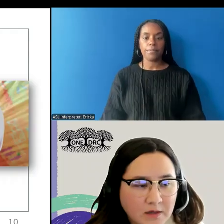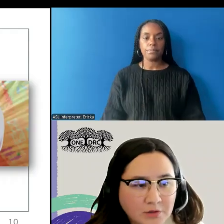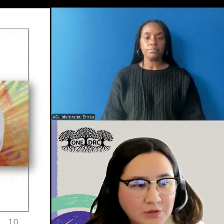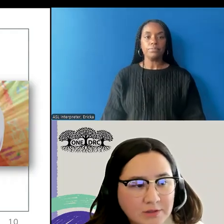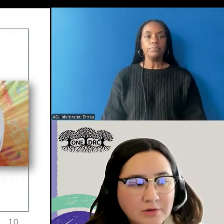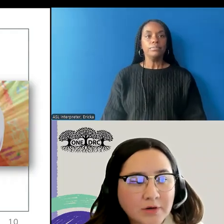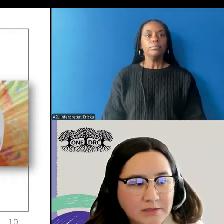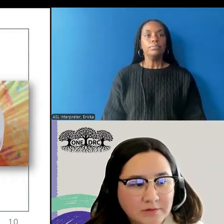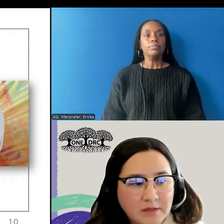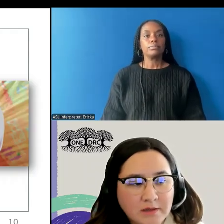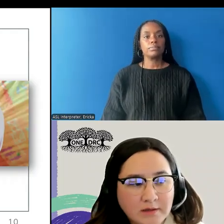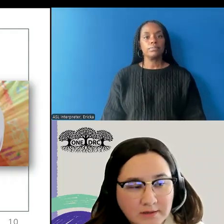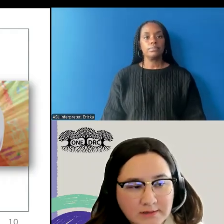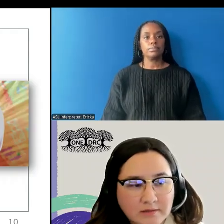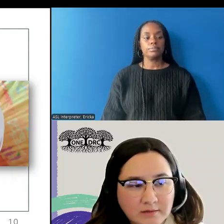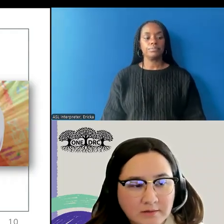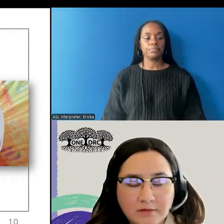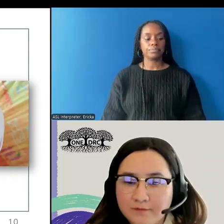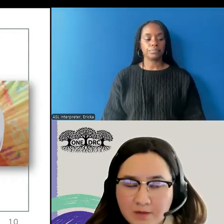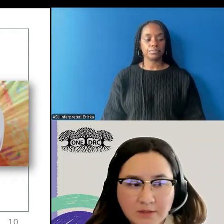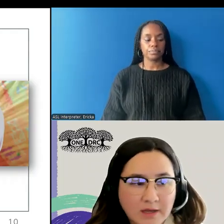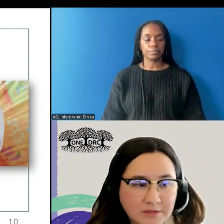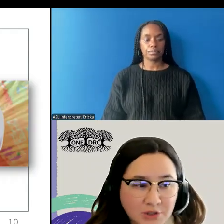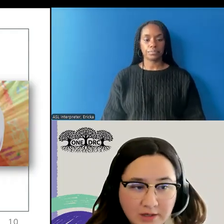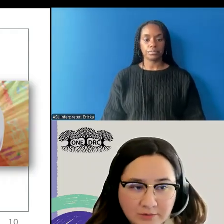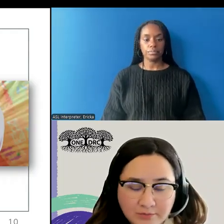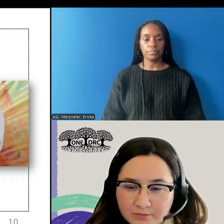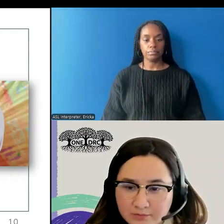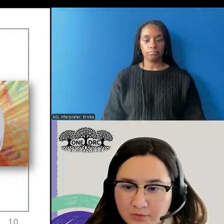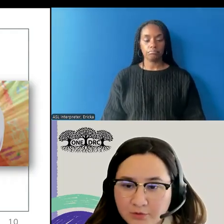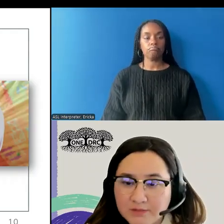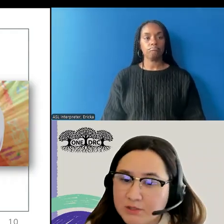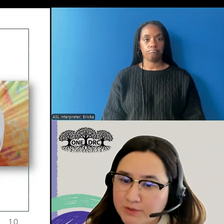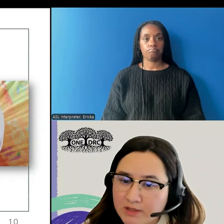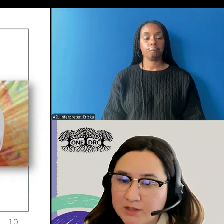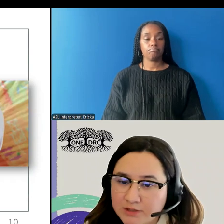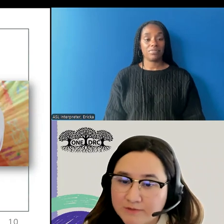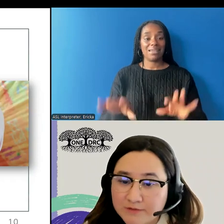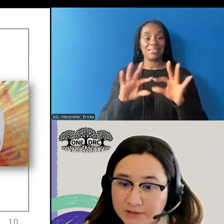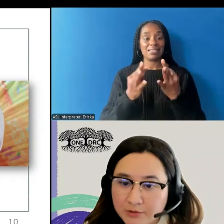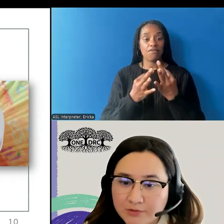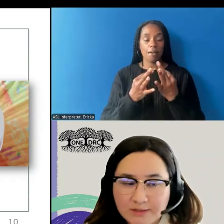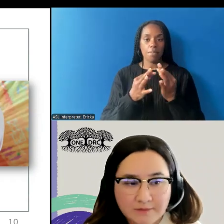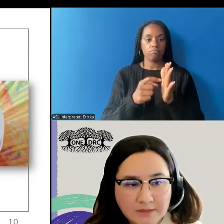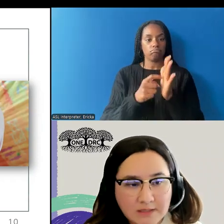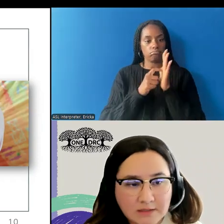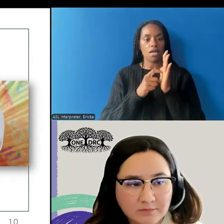And usually the criteria is that the, the family has a child who is between the ages of 0 to 17,